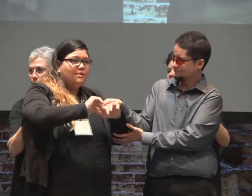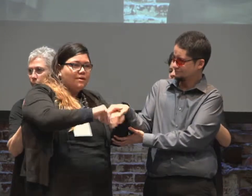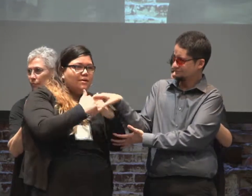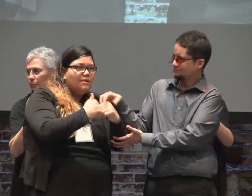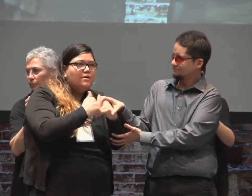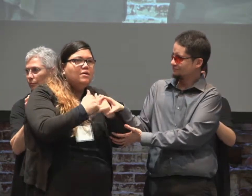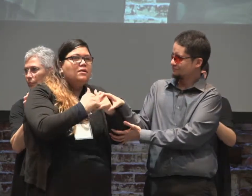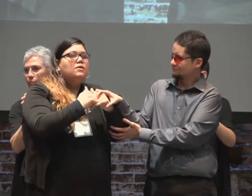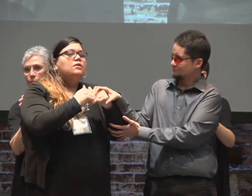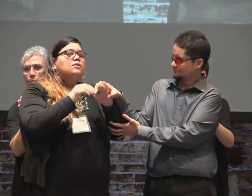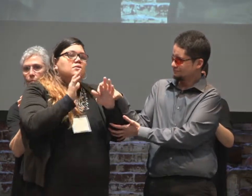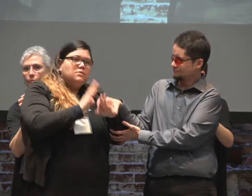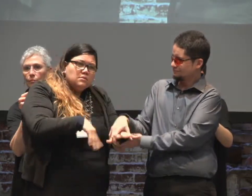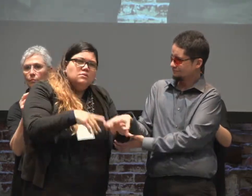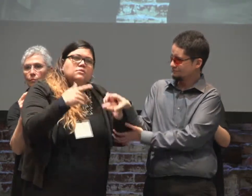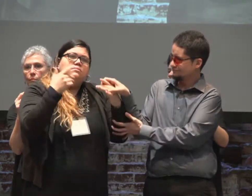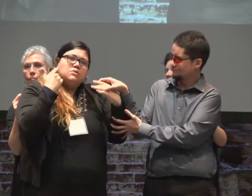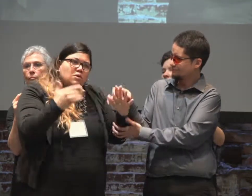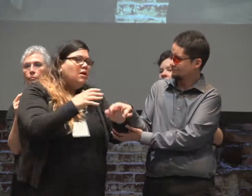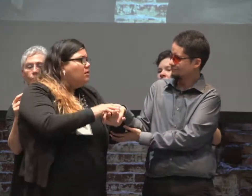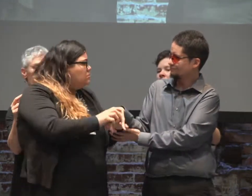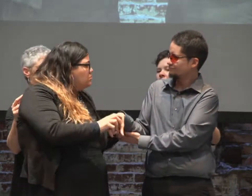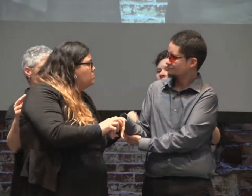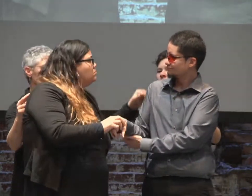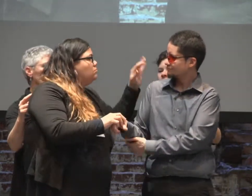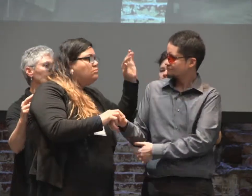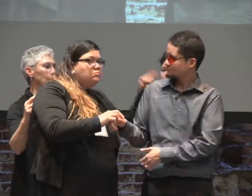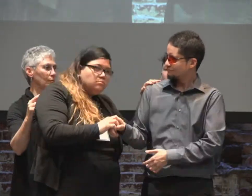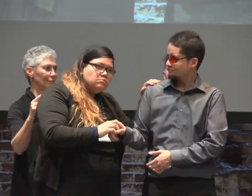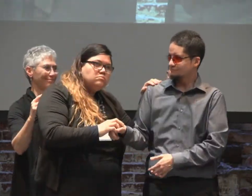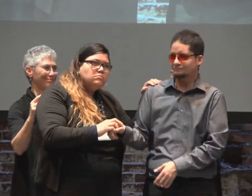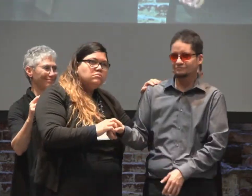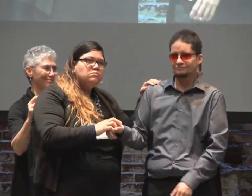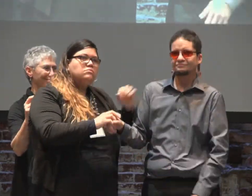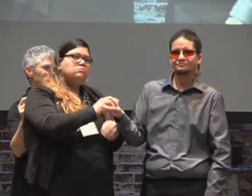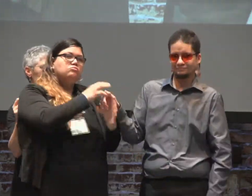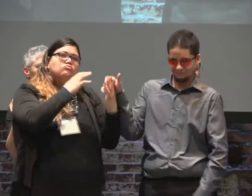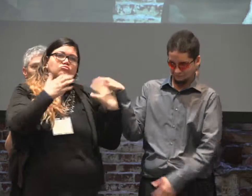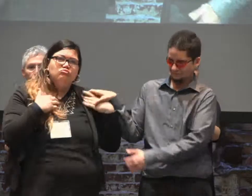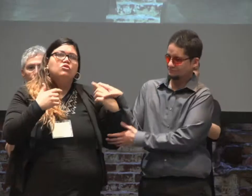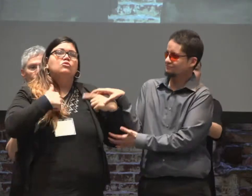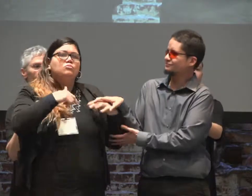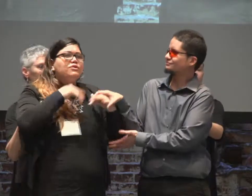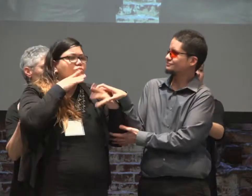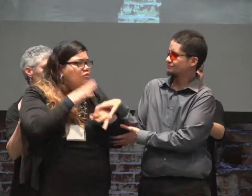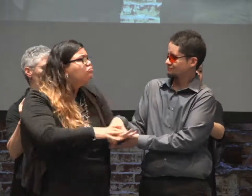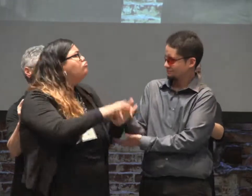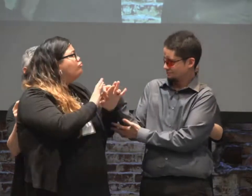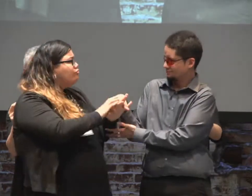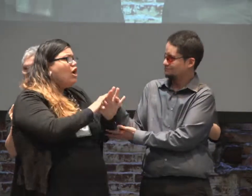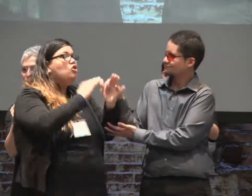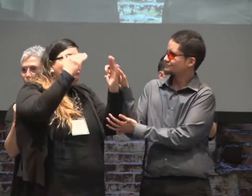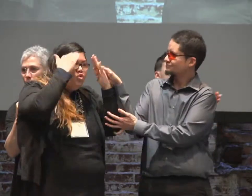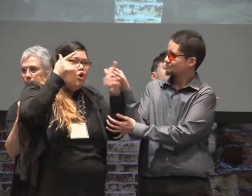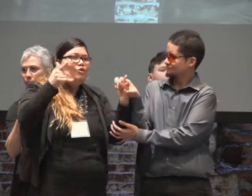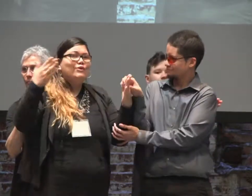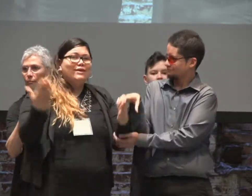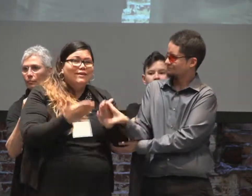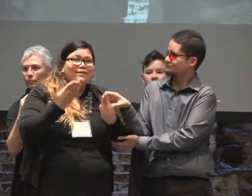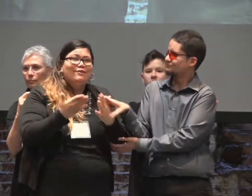and if you feel uncomfortable because it's new for you, that's okay, just having a hand on a shoulder